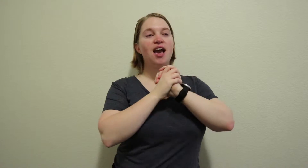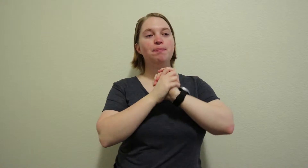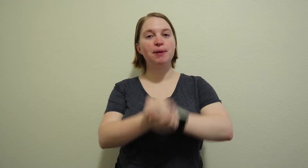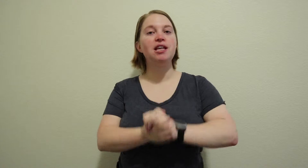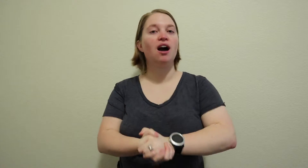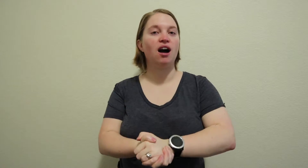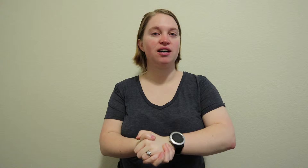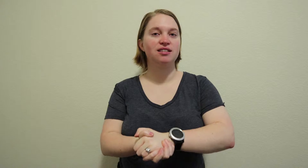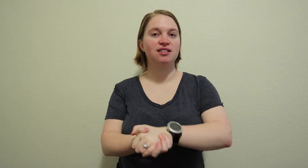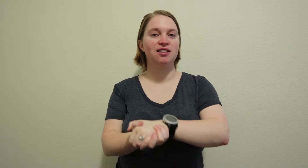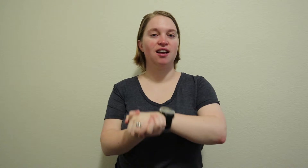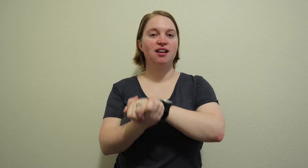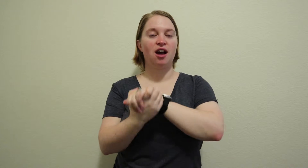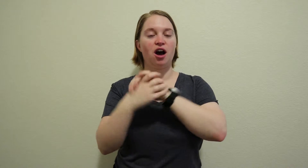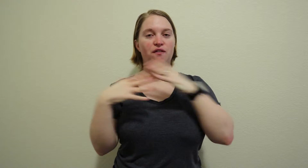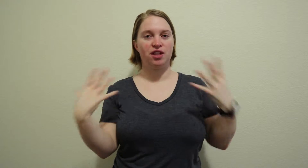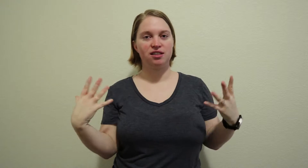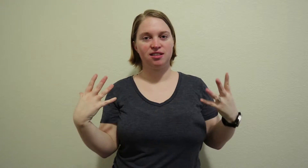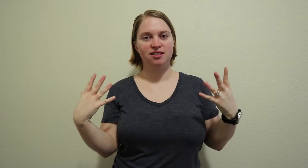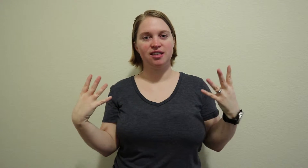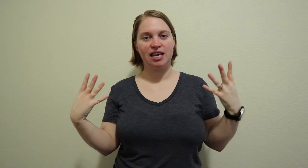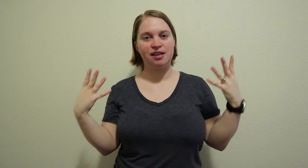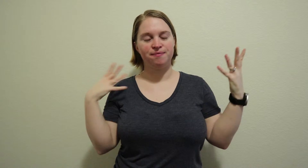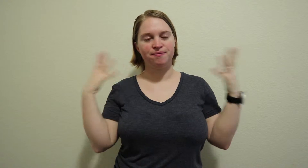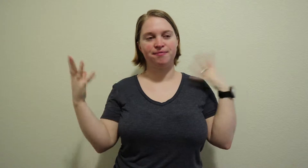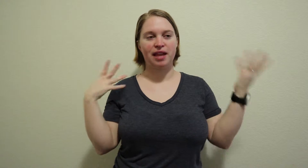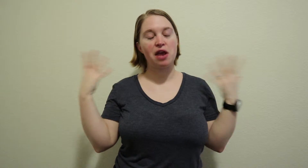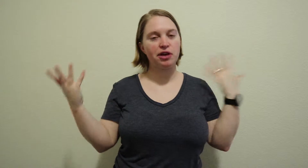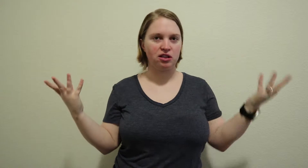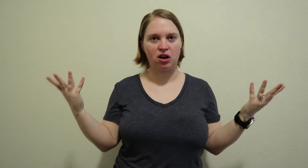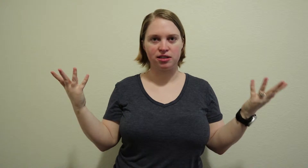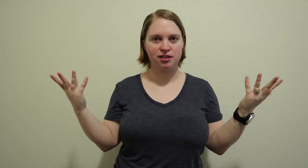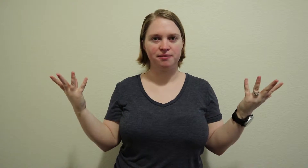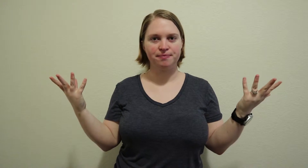And because of this hearing loss,